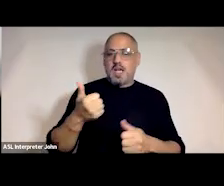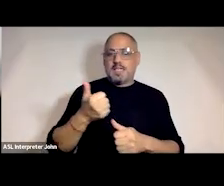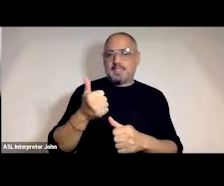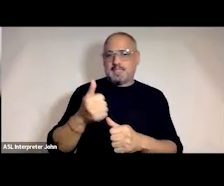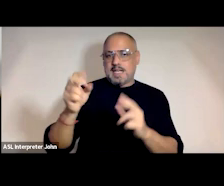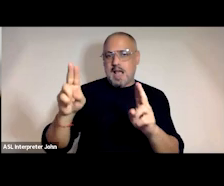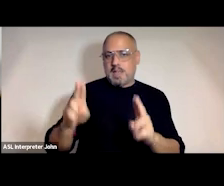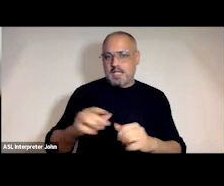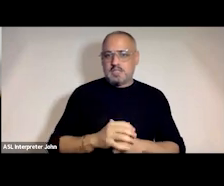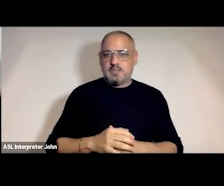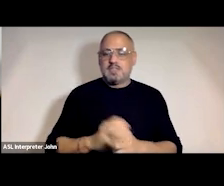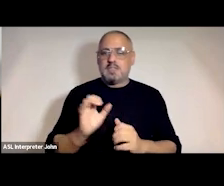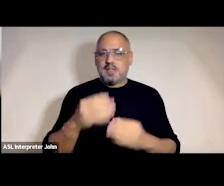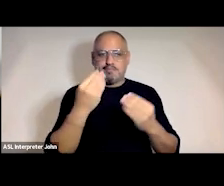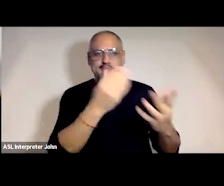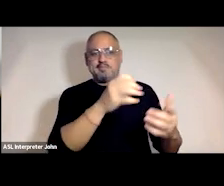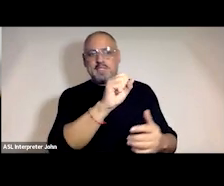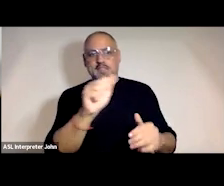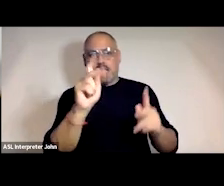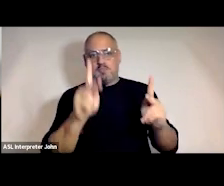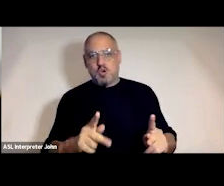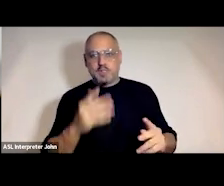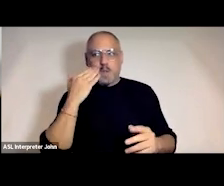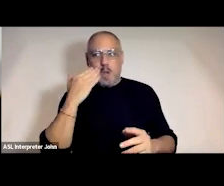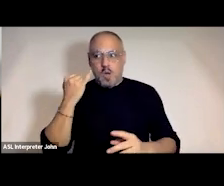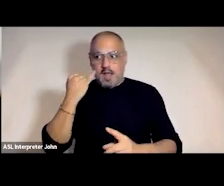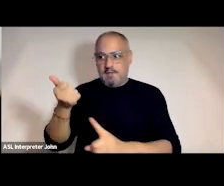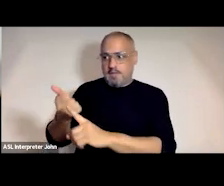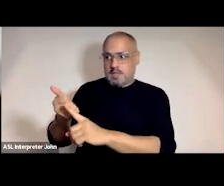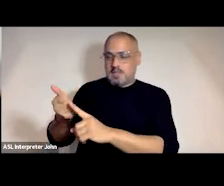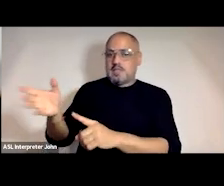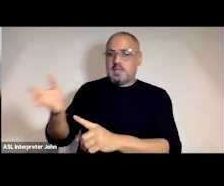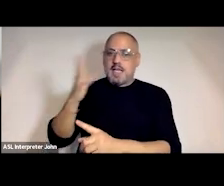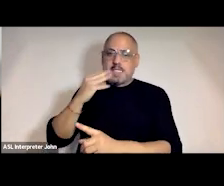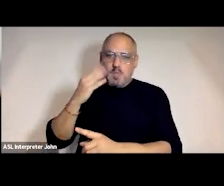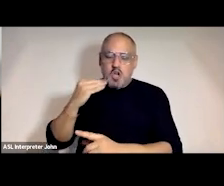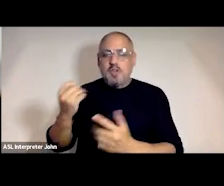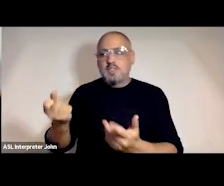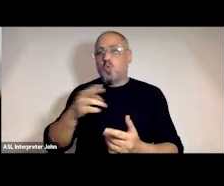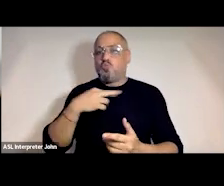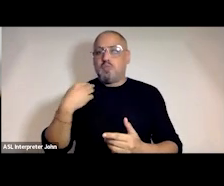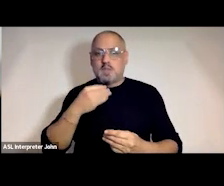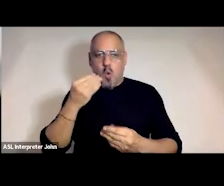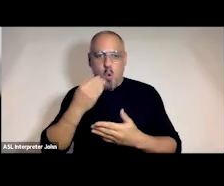You can let the SSA person know if the applicant is experiencing or at risk of homelessness